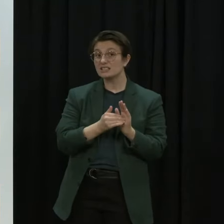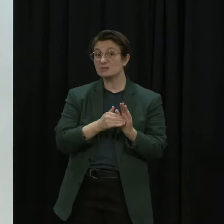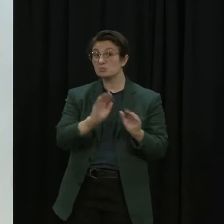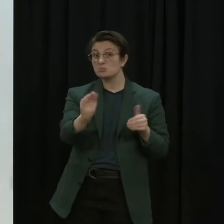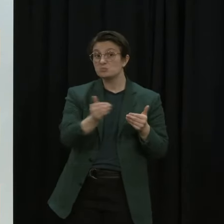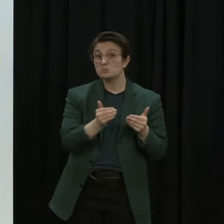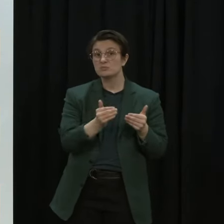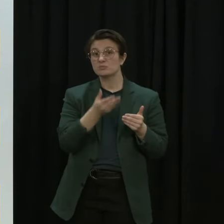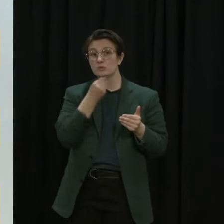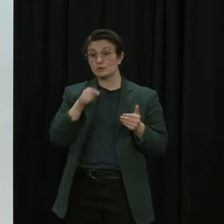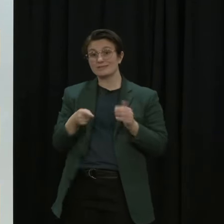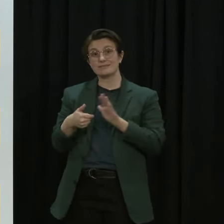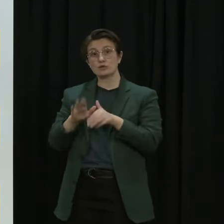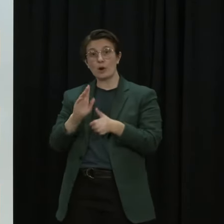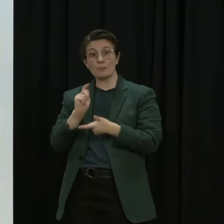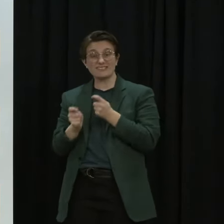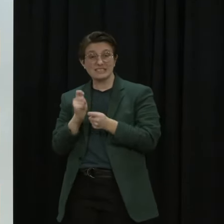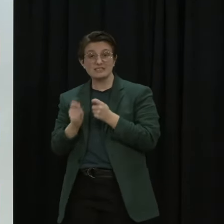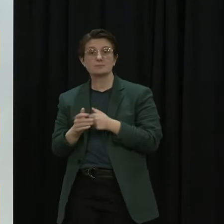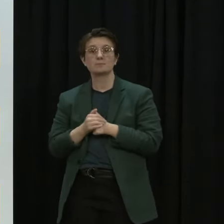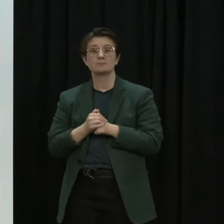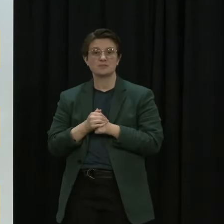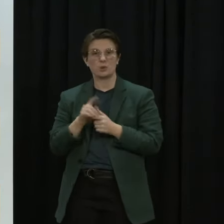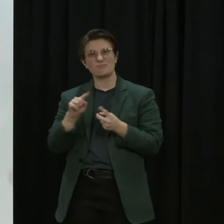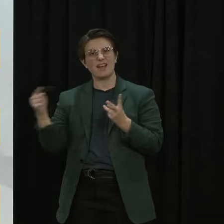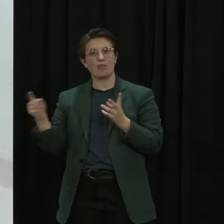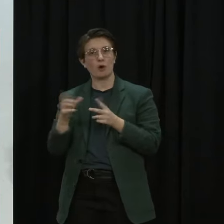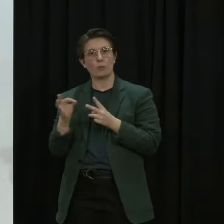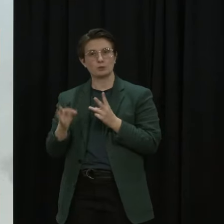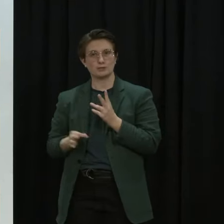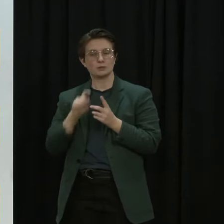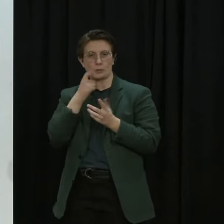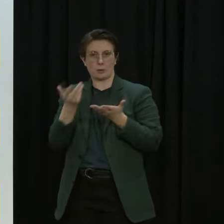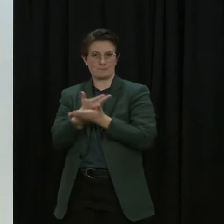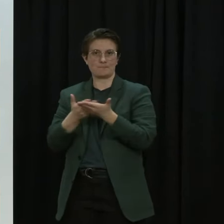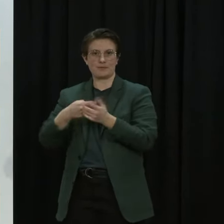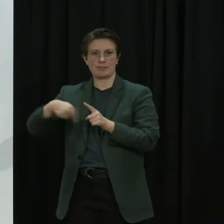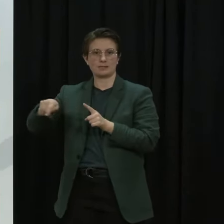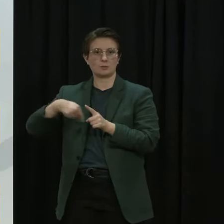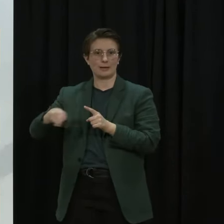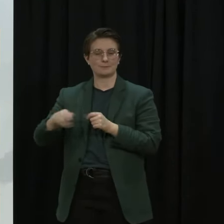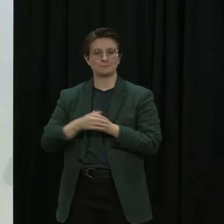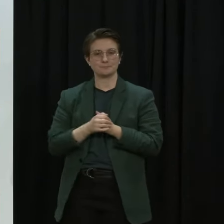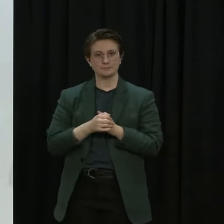potentially shortened M IQ in combination with PCR test.